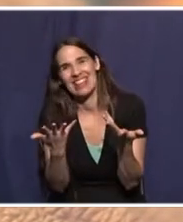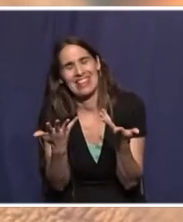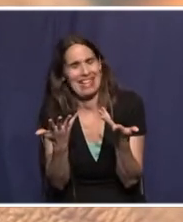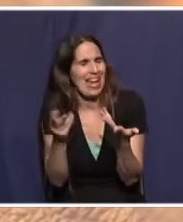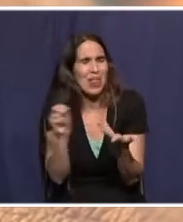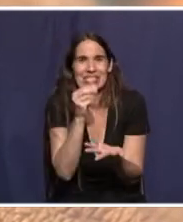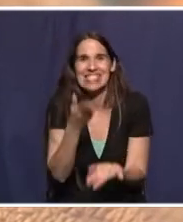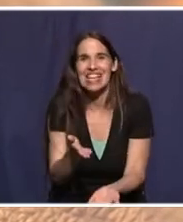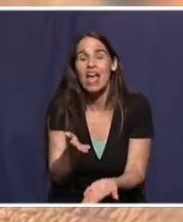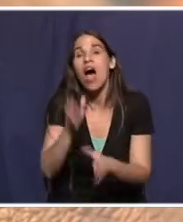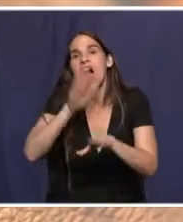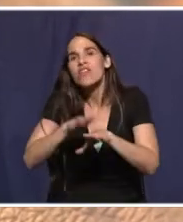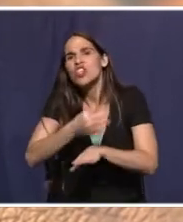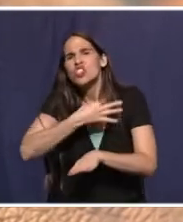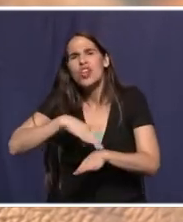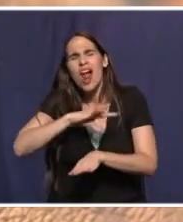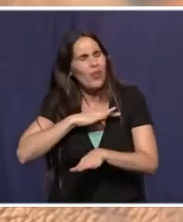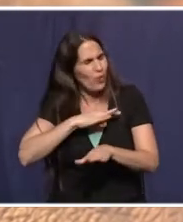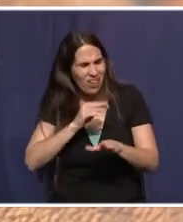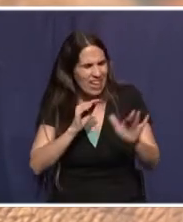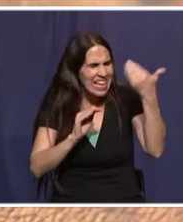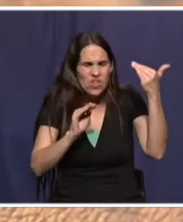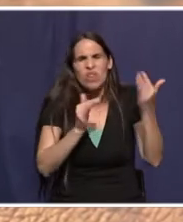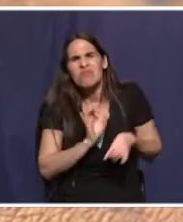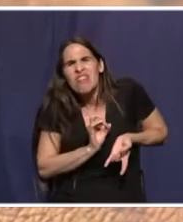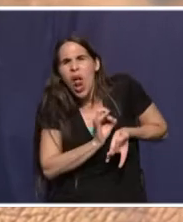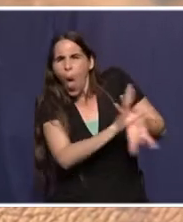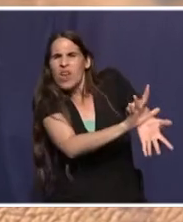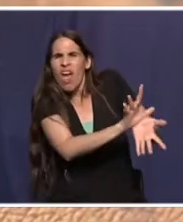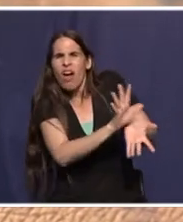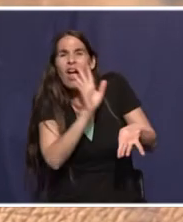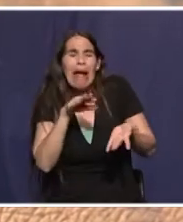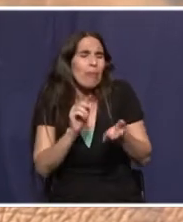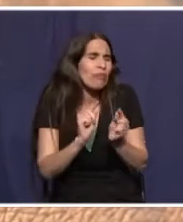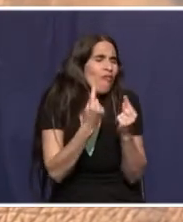that it is our duty to cast these elements out, even if their number is substantially smaller,